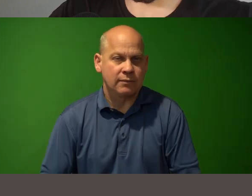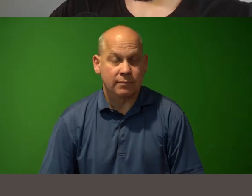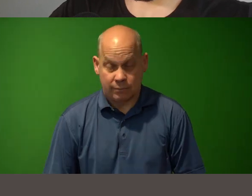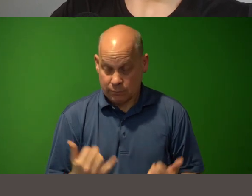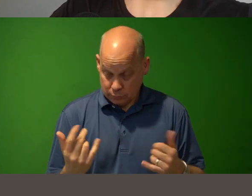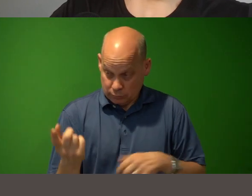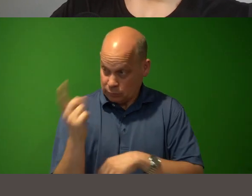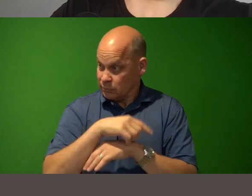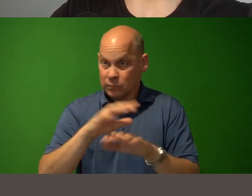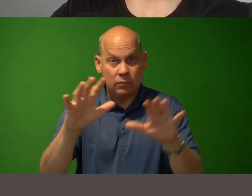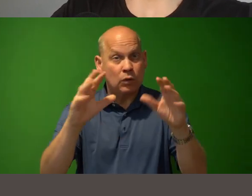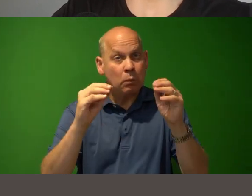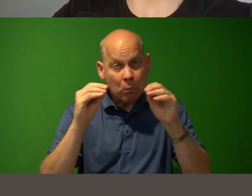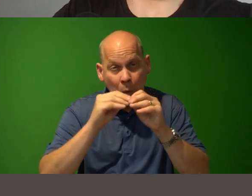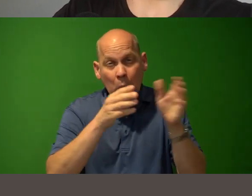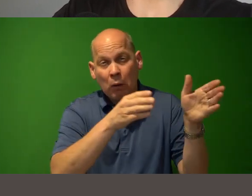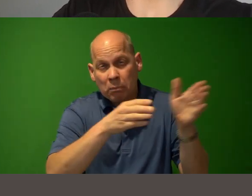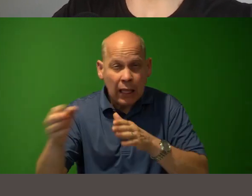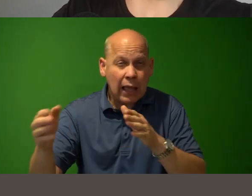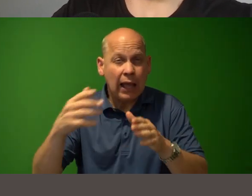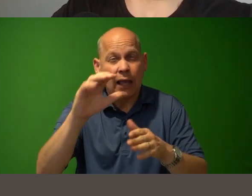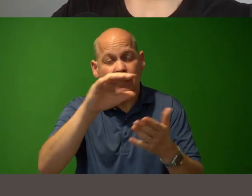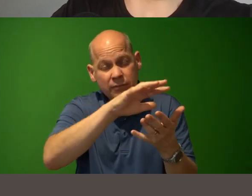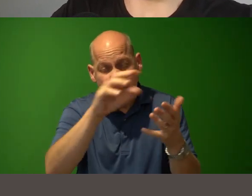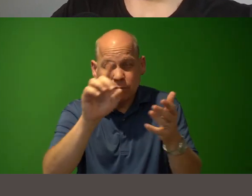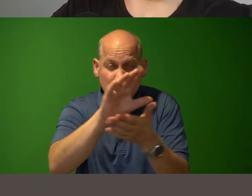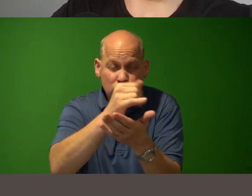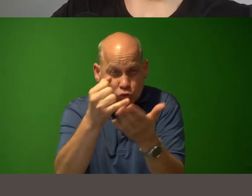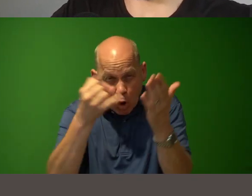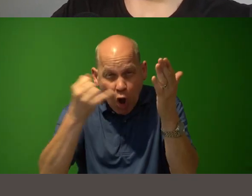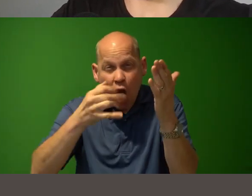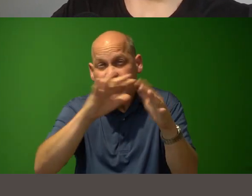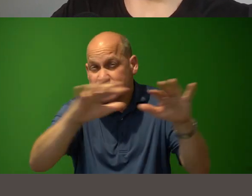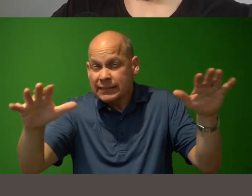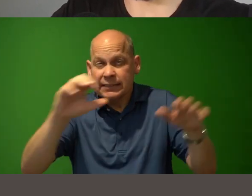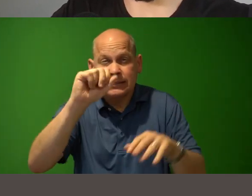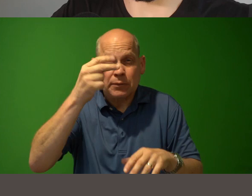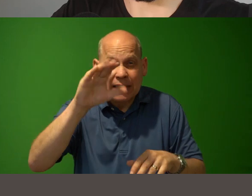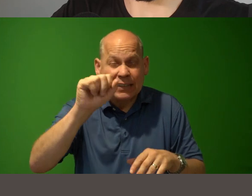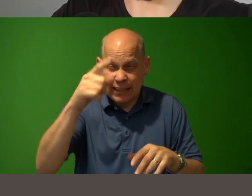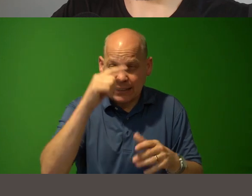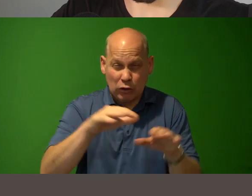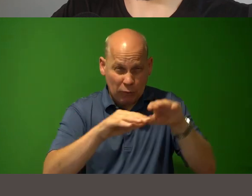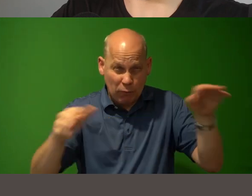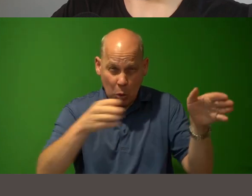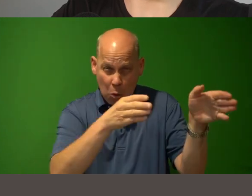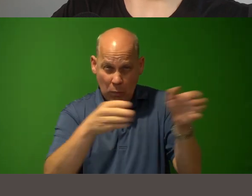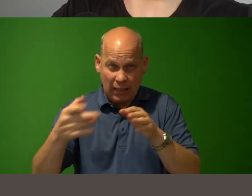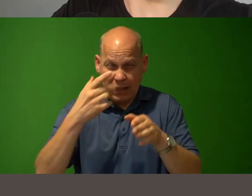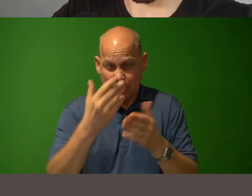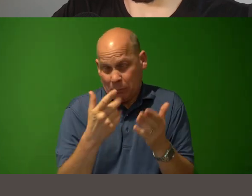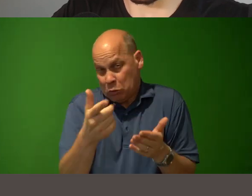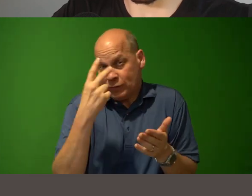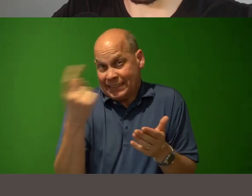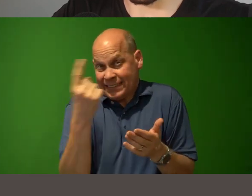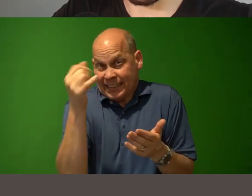These days, however, we have more plans and schematics and drawing in this example here at the floor plan. I think many of you have seen something like this before.